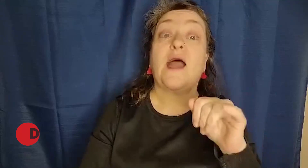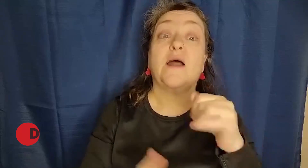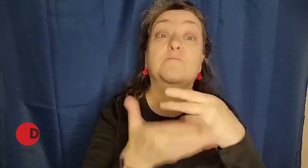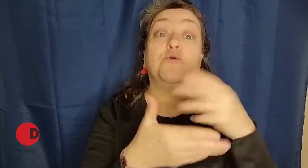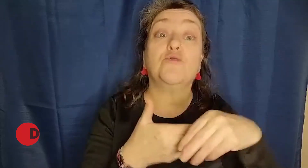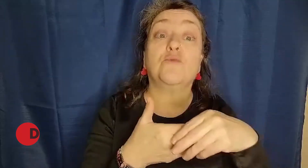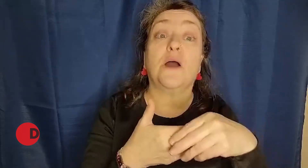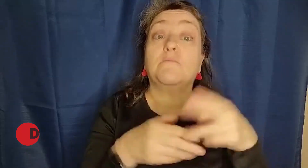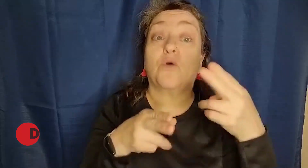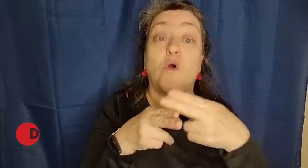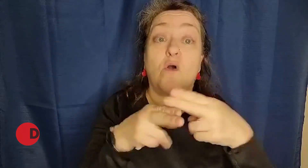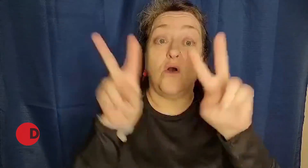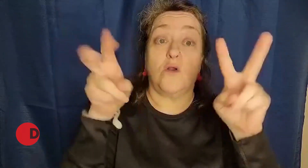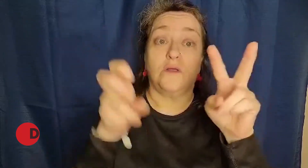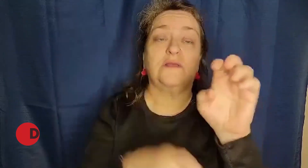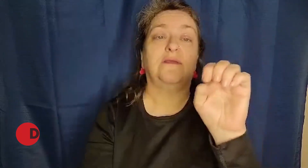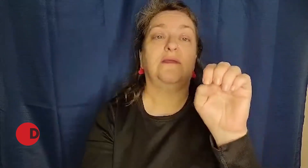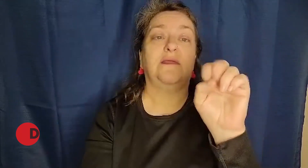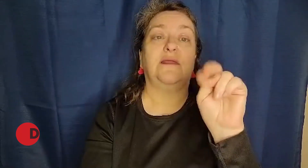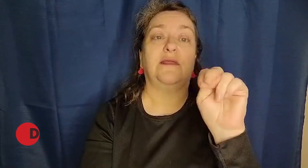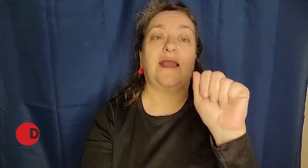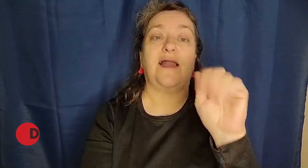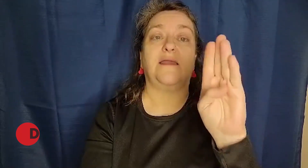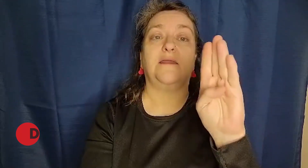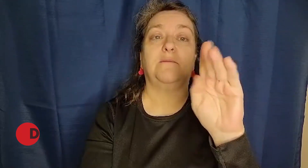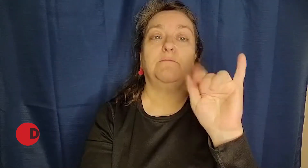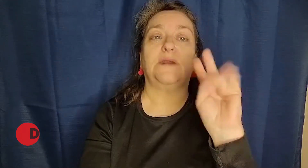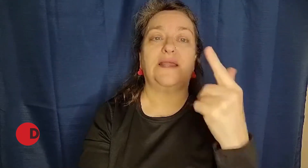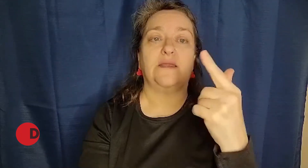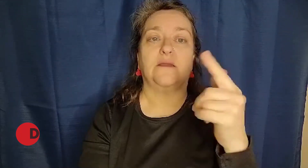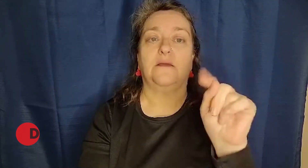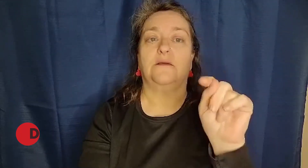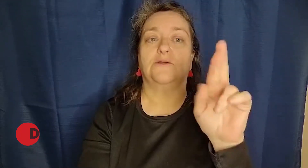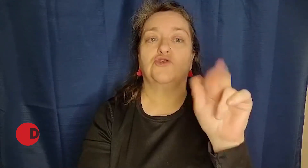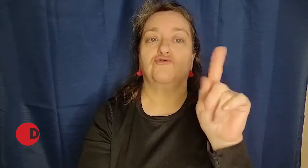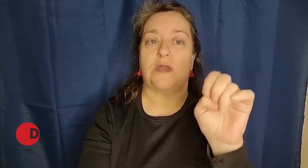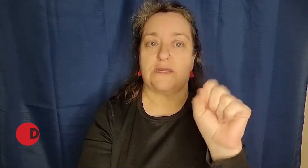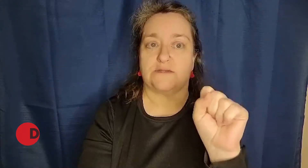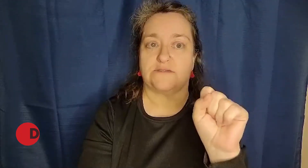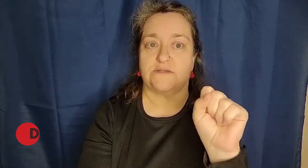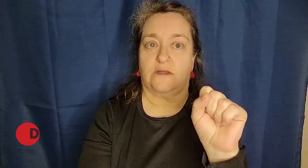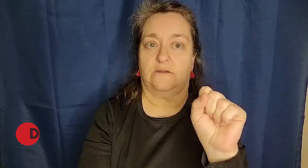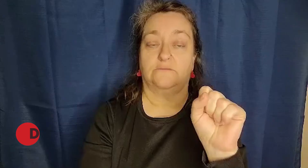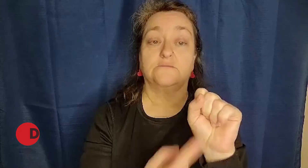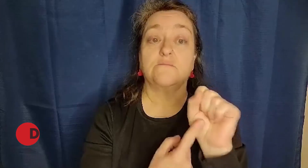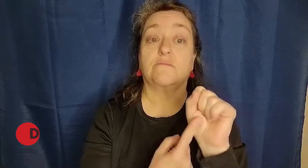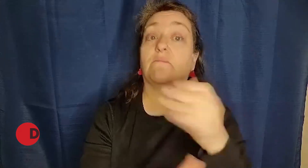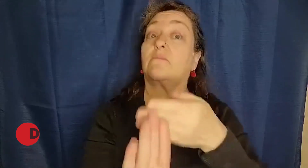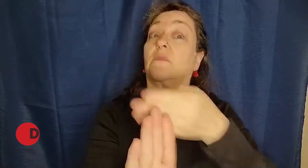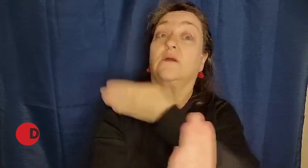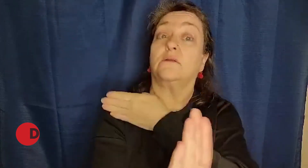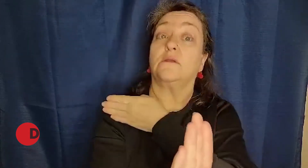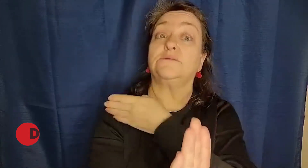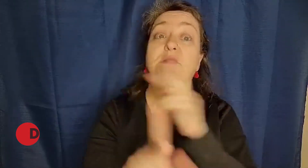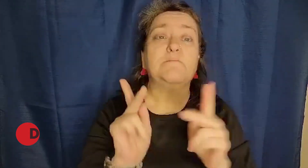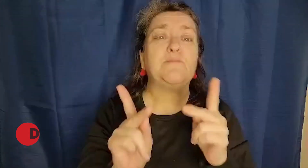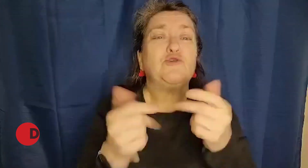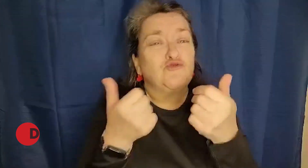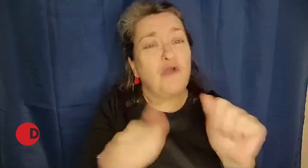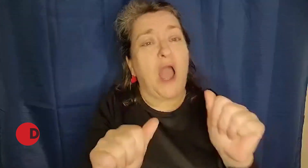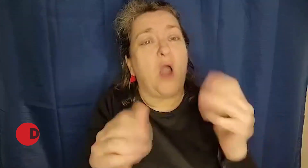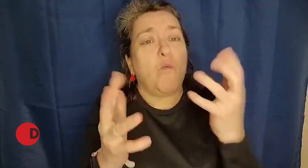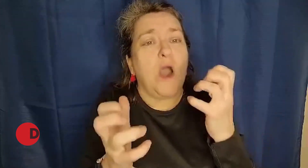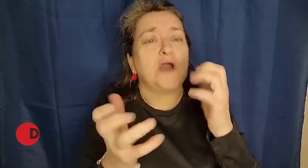That program is called “Enabling Trades.” Back then, people tried to